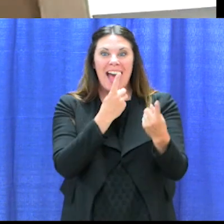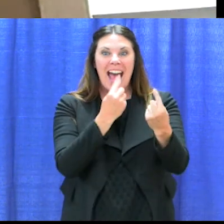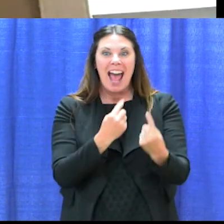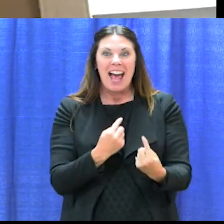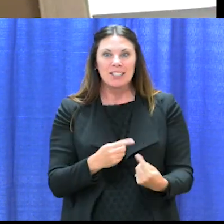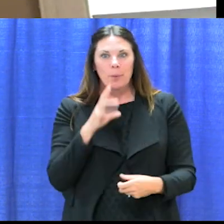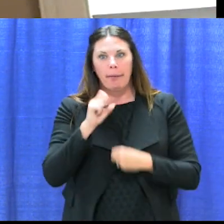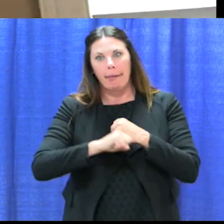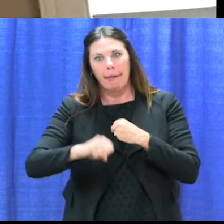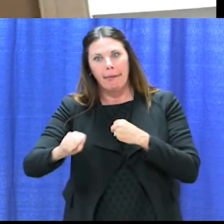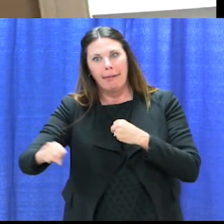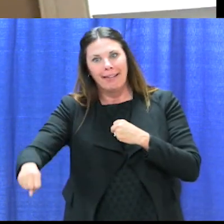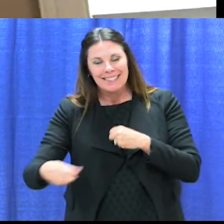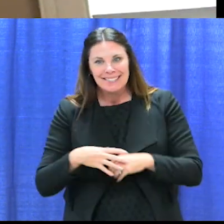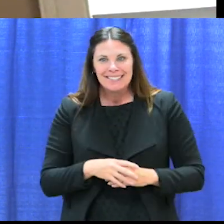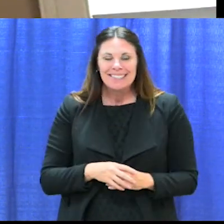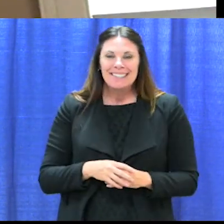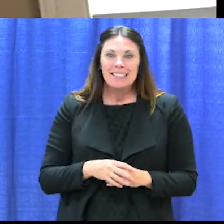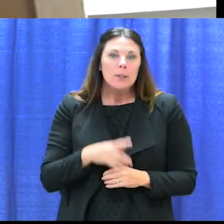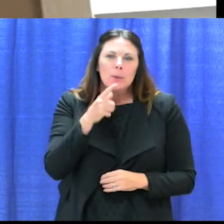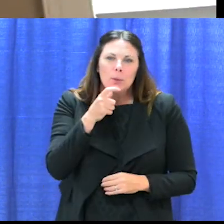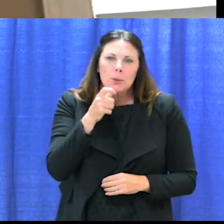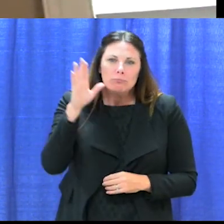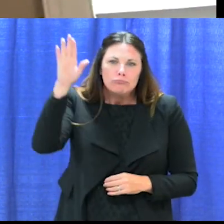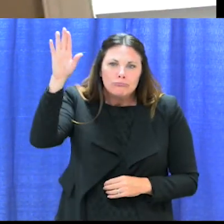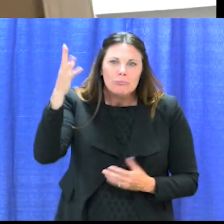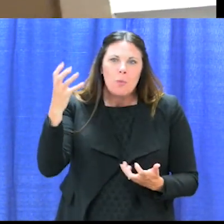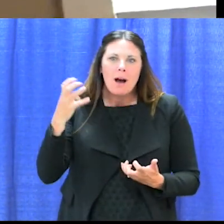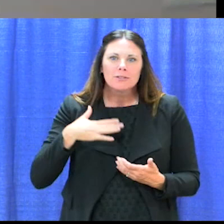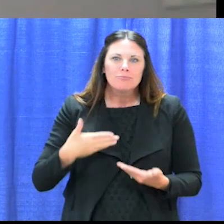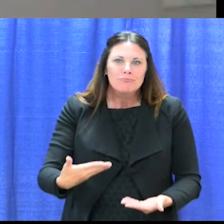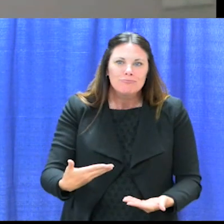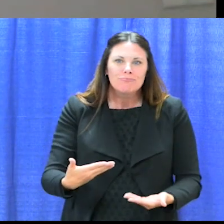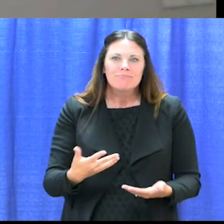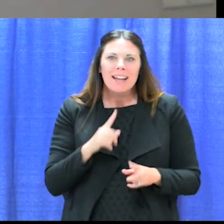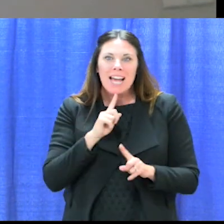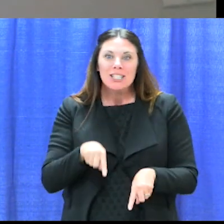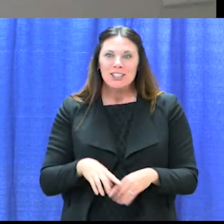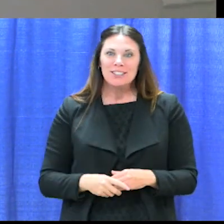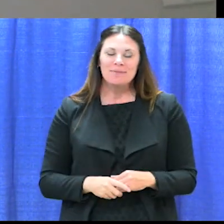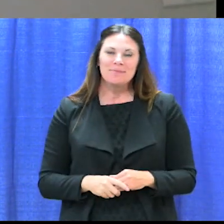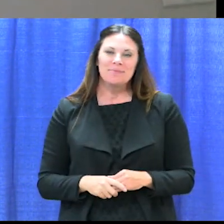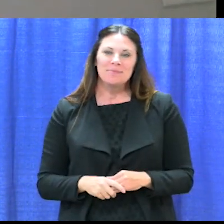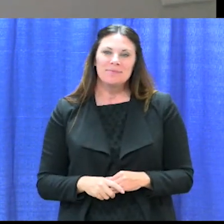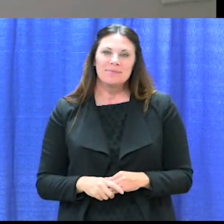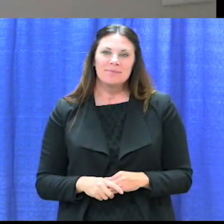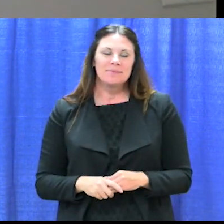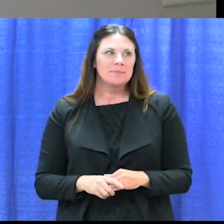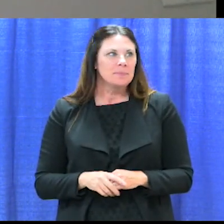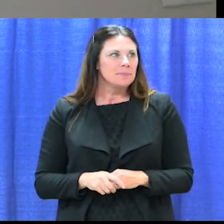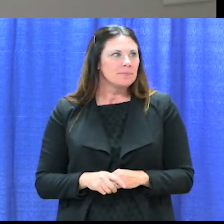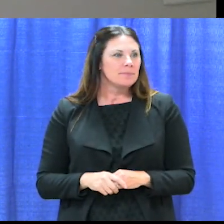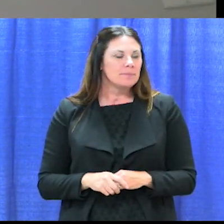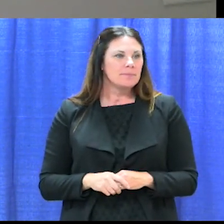So do I have some would like to take a stab at all these questions.